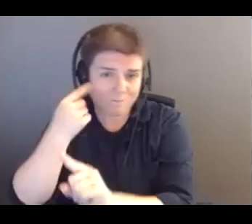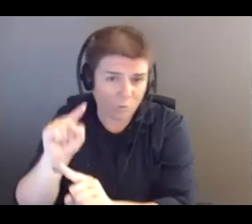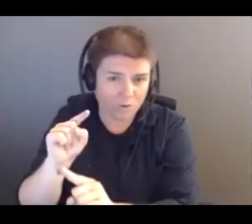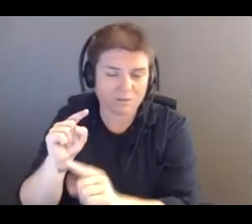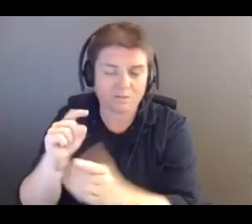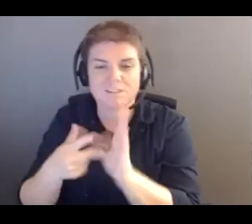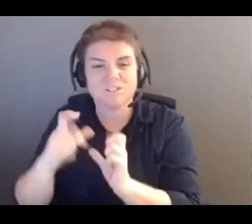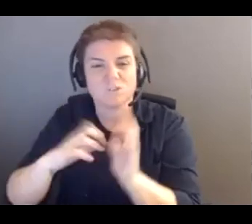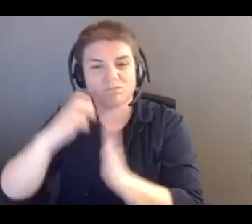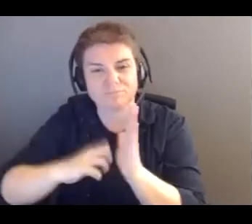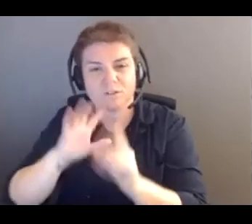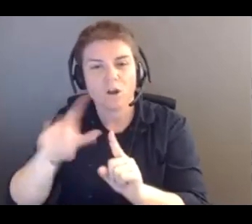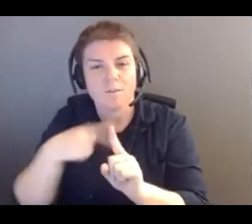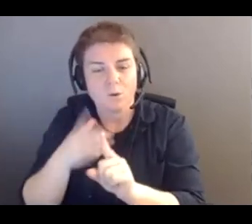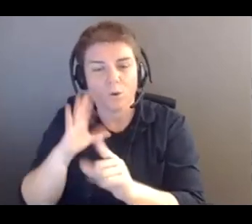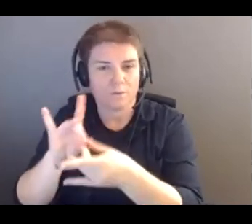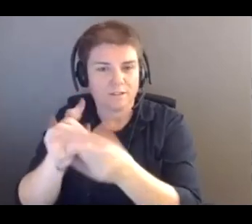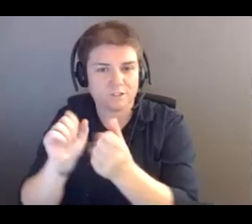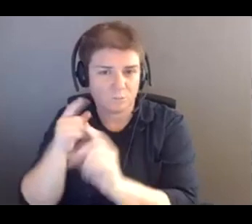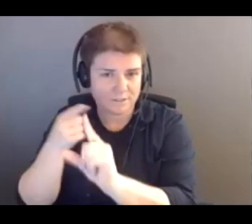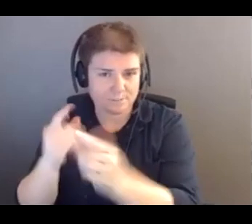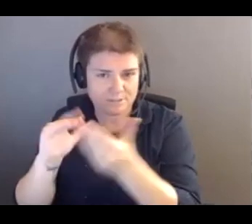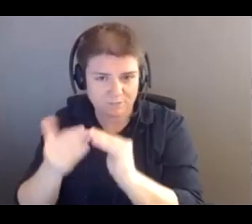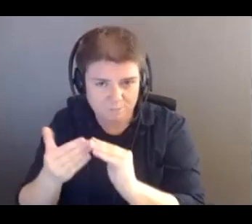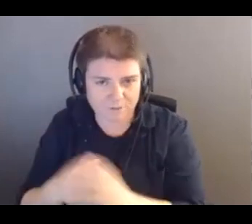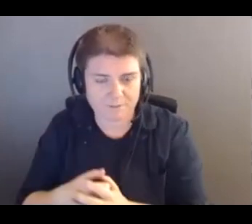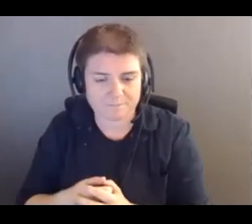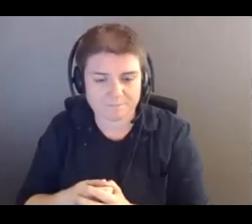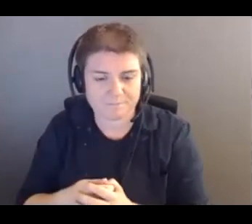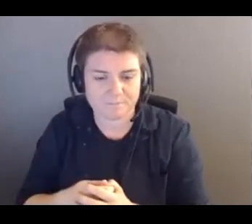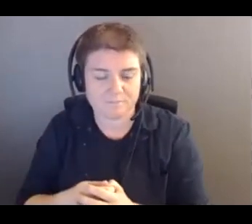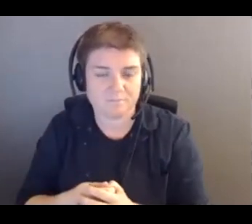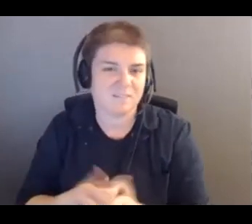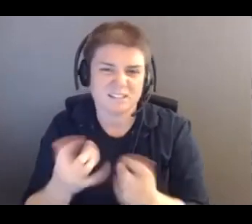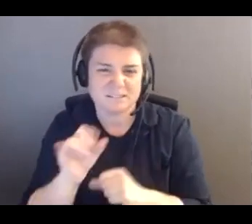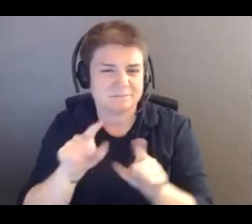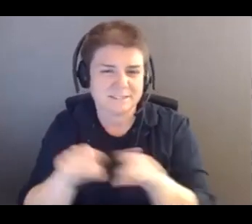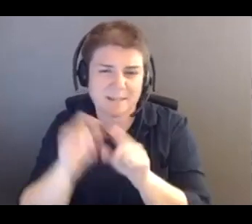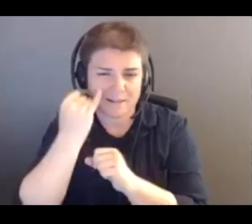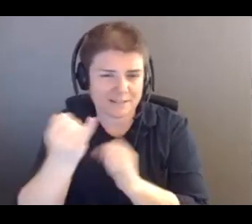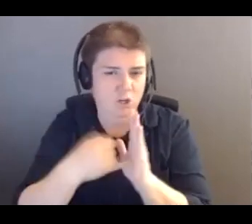to that specific community. Like artistic impact, evaluating the success of your community